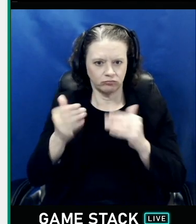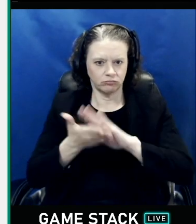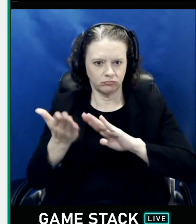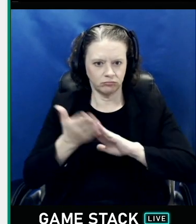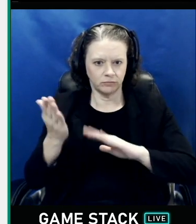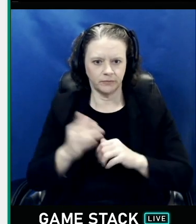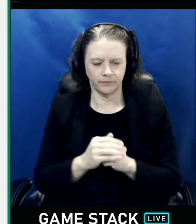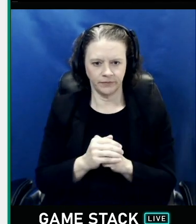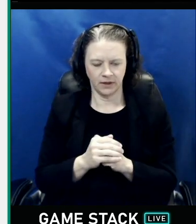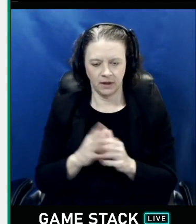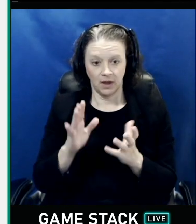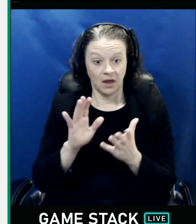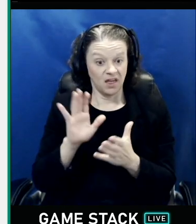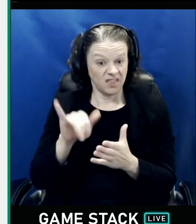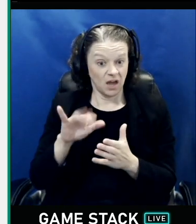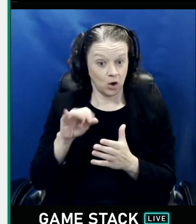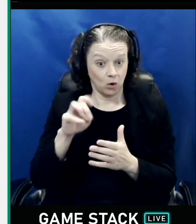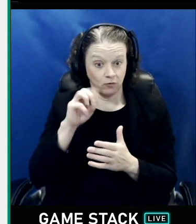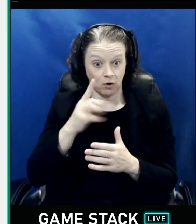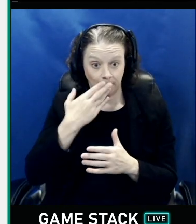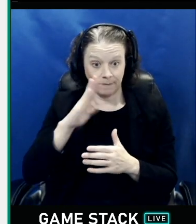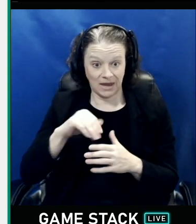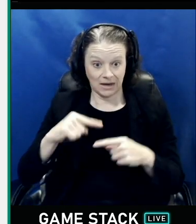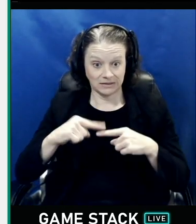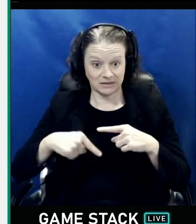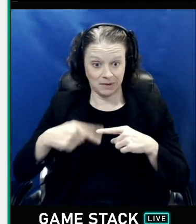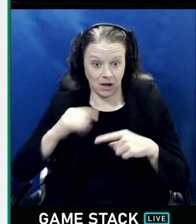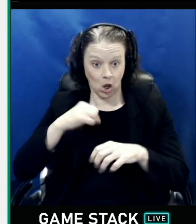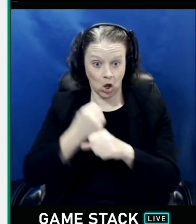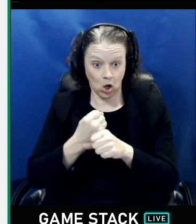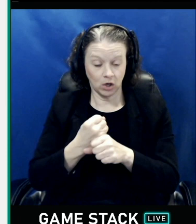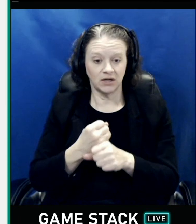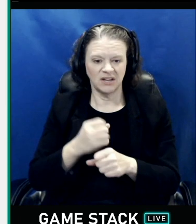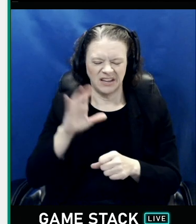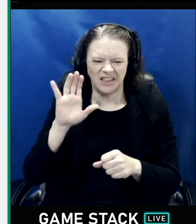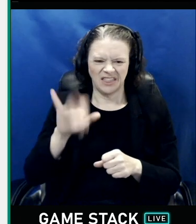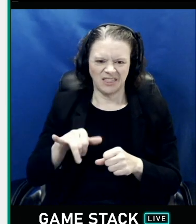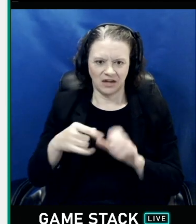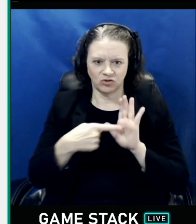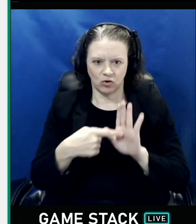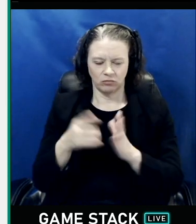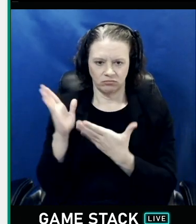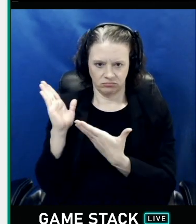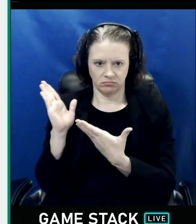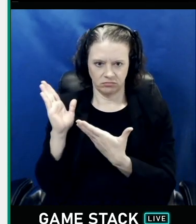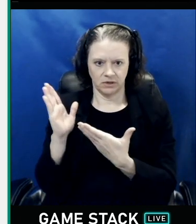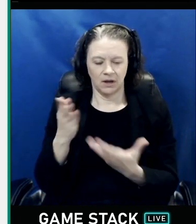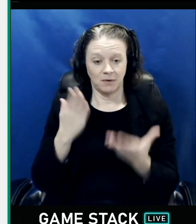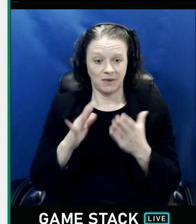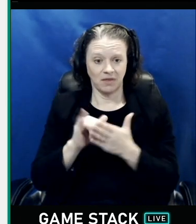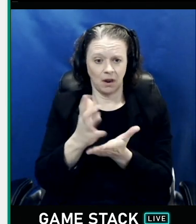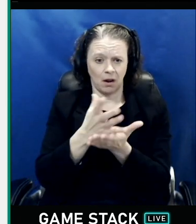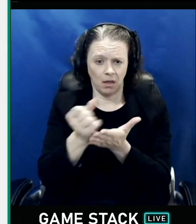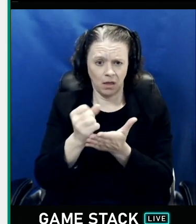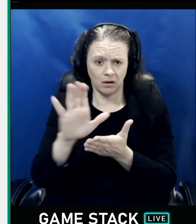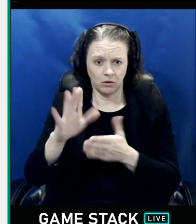The code for the bad spin lock and its callback function are shown on this slide. A bad user spin lock may waste power and drain your laptop battery.